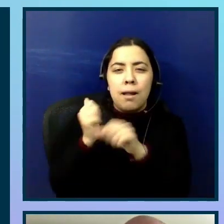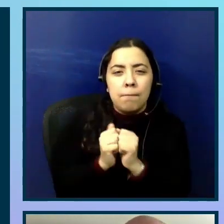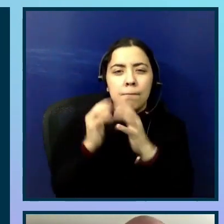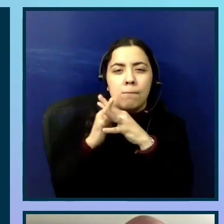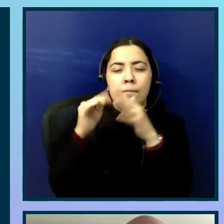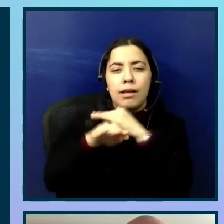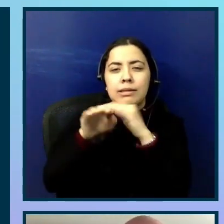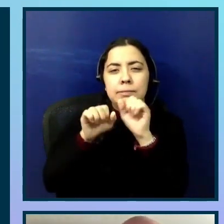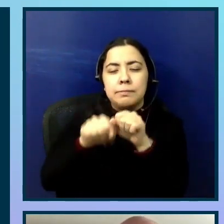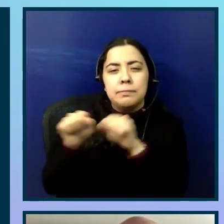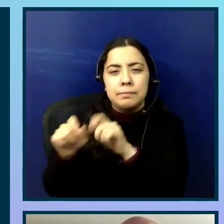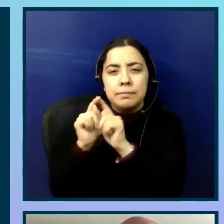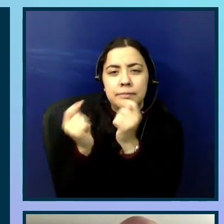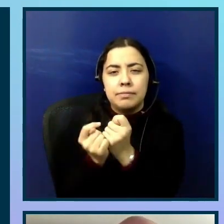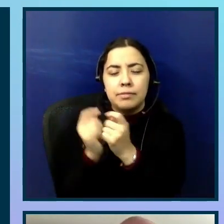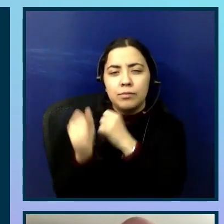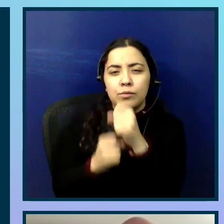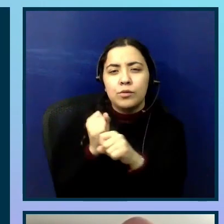and the designed the research team in 2010.